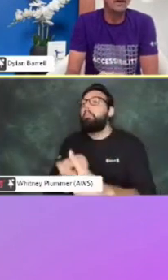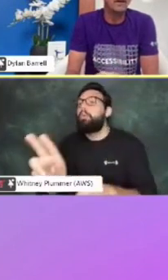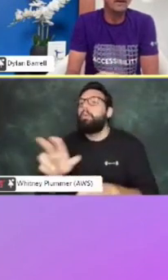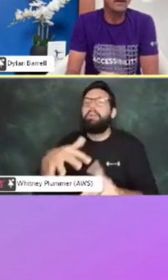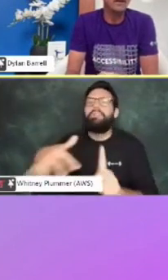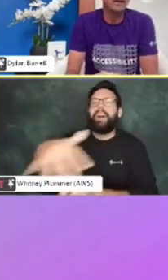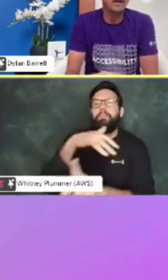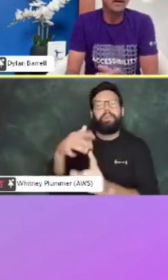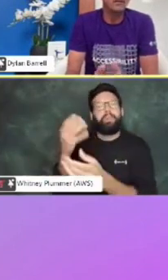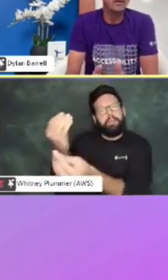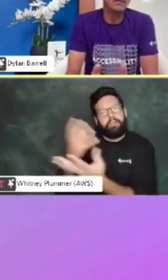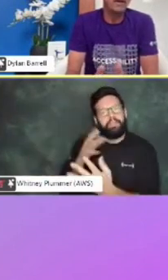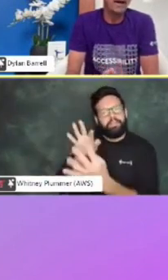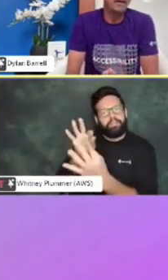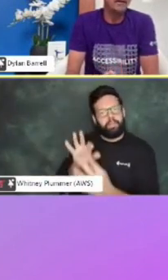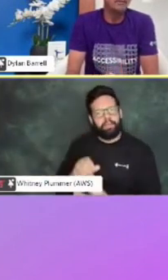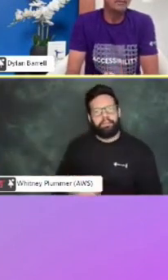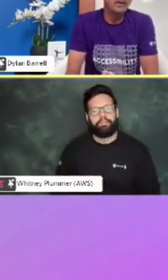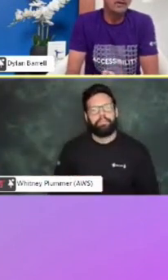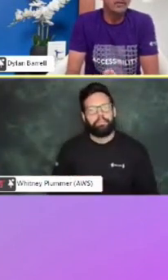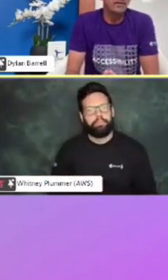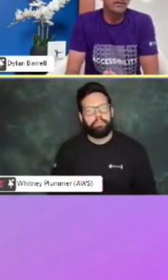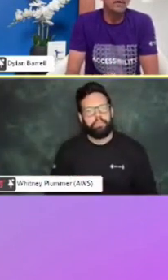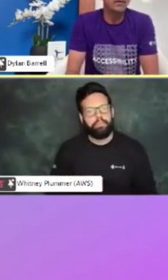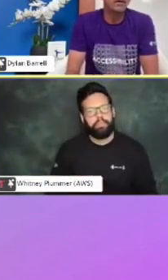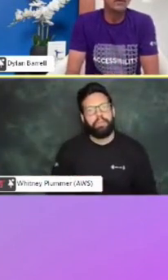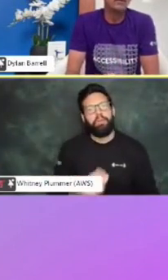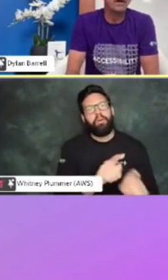And then we've added a complete offline mode